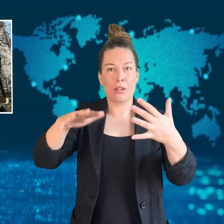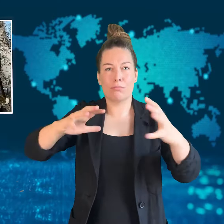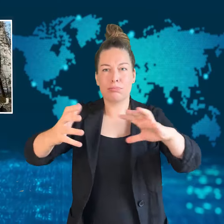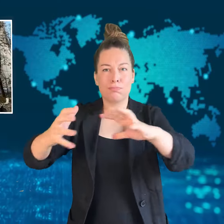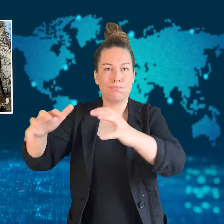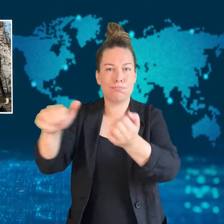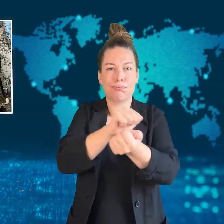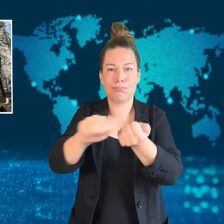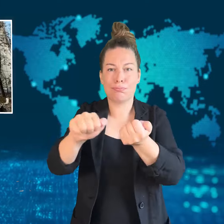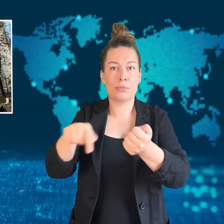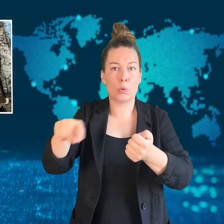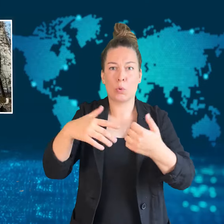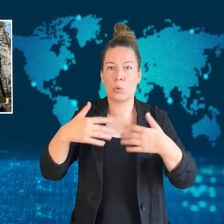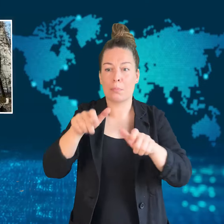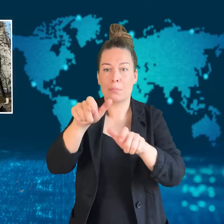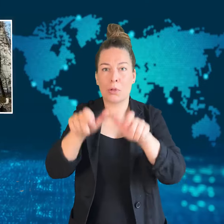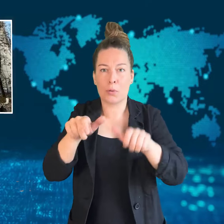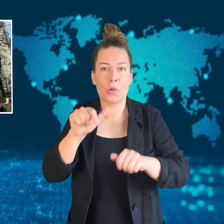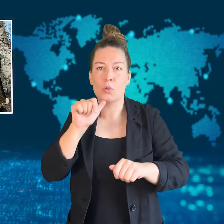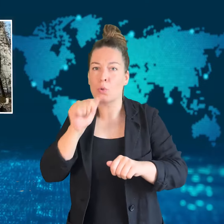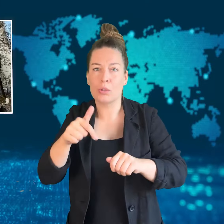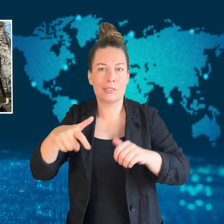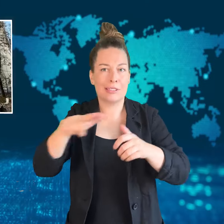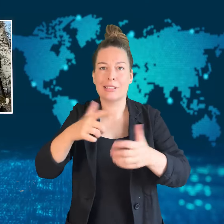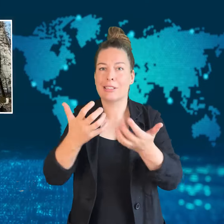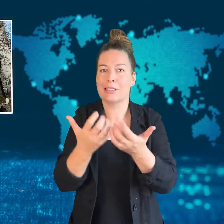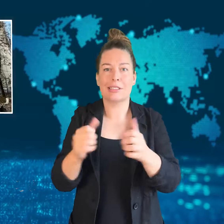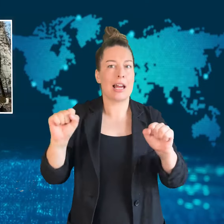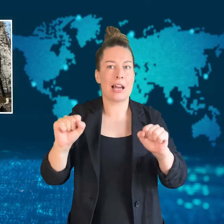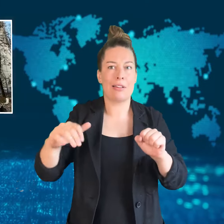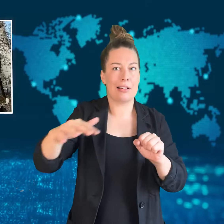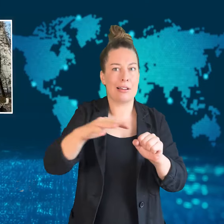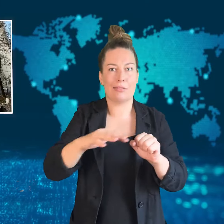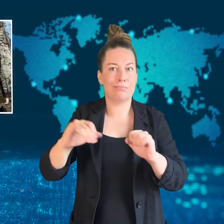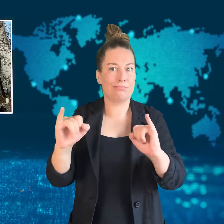Ukraine has continued its attacks on Russia.